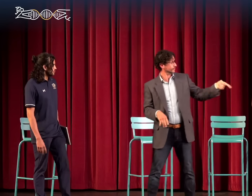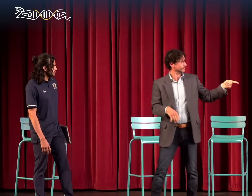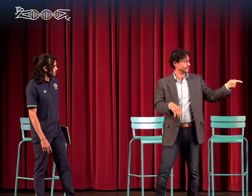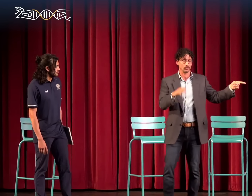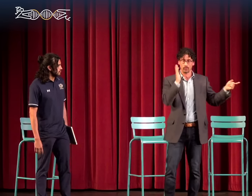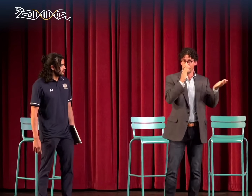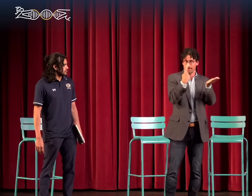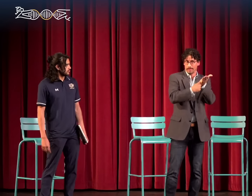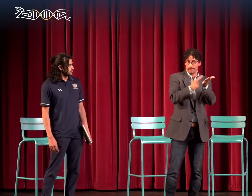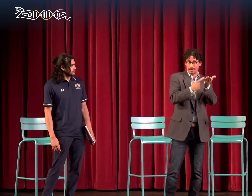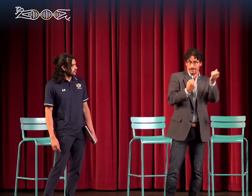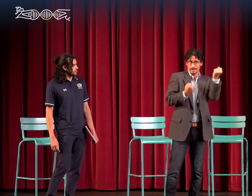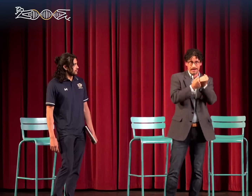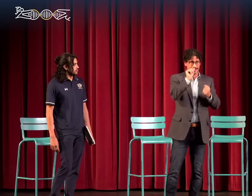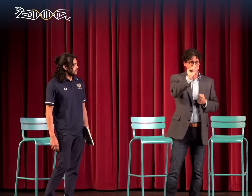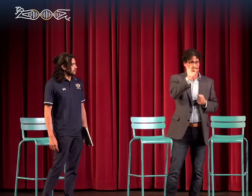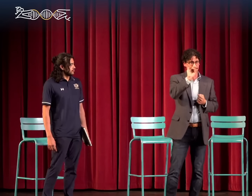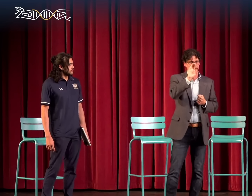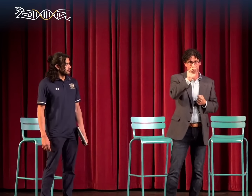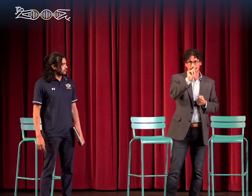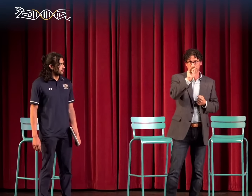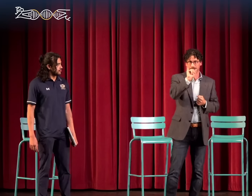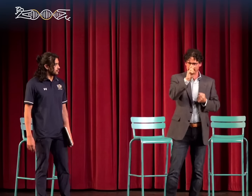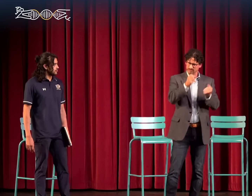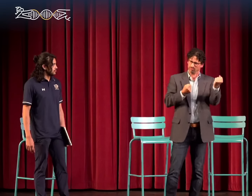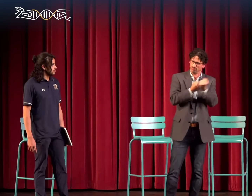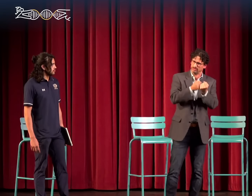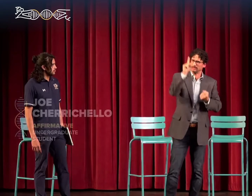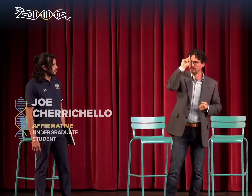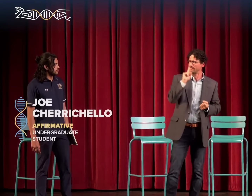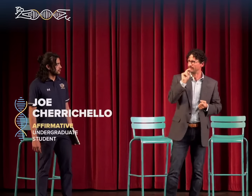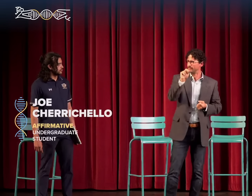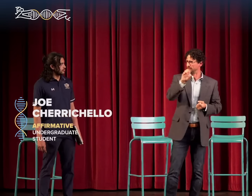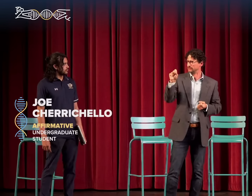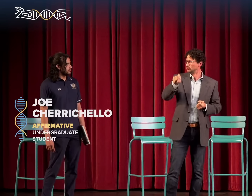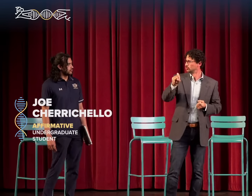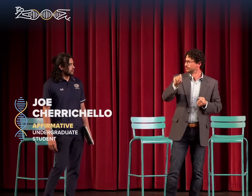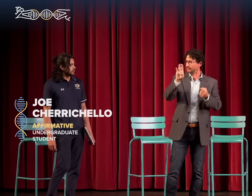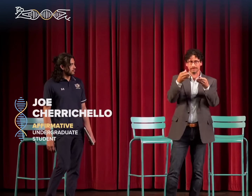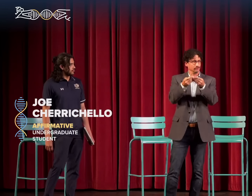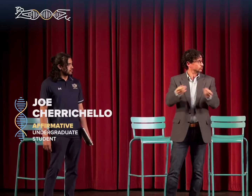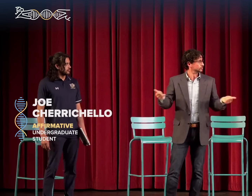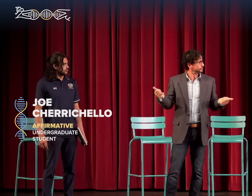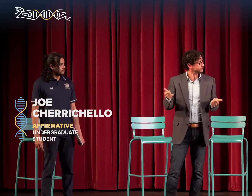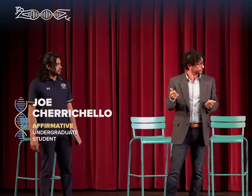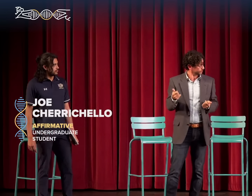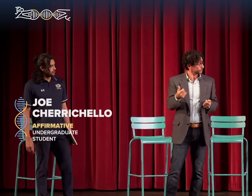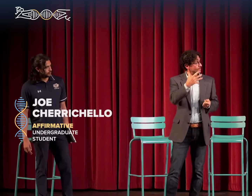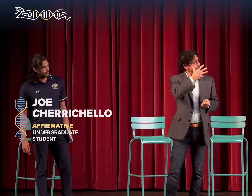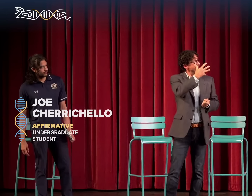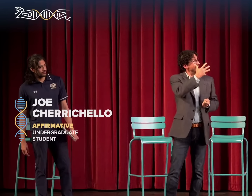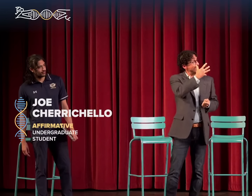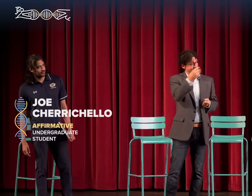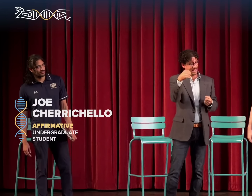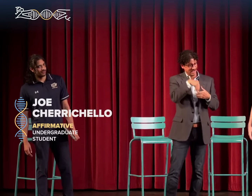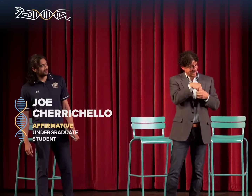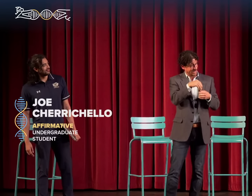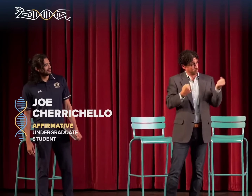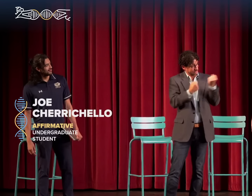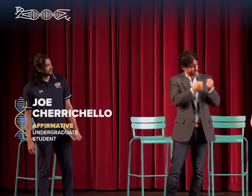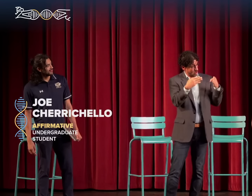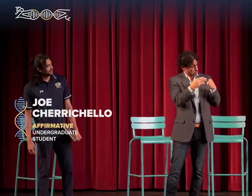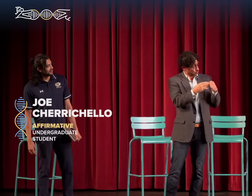So, Joe is arguing in affirmative deafness should be cured.